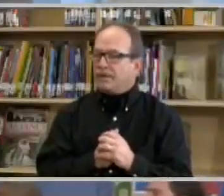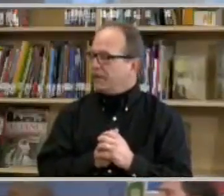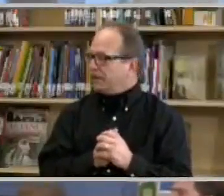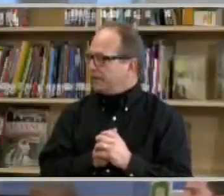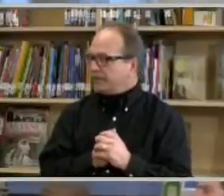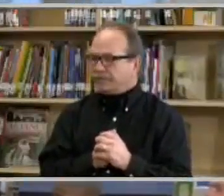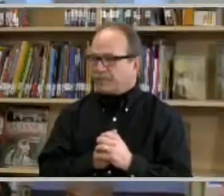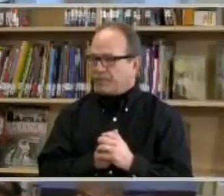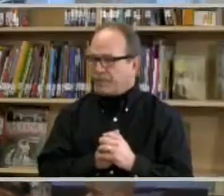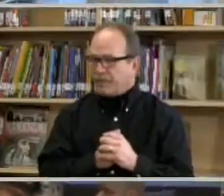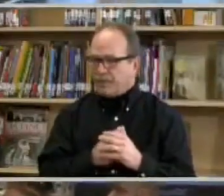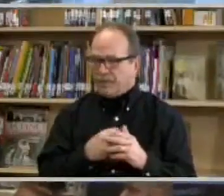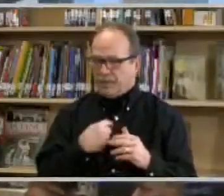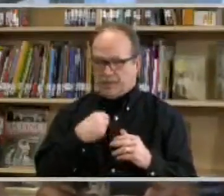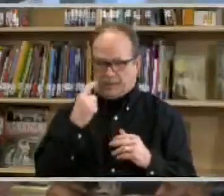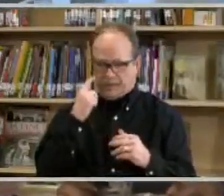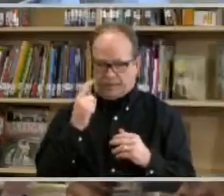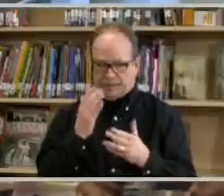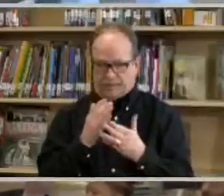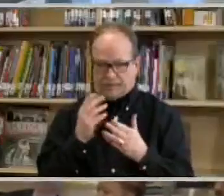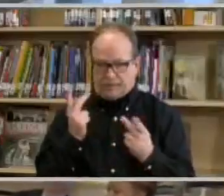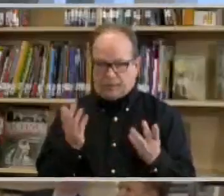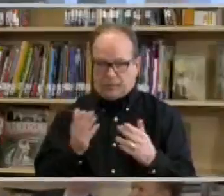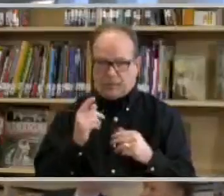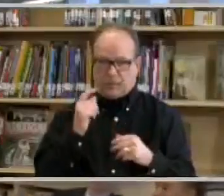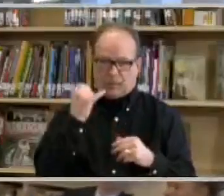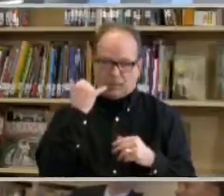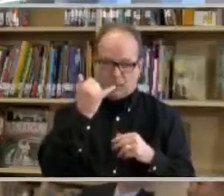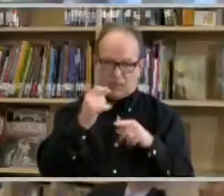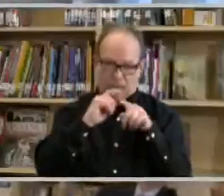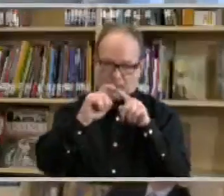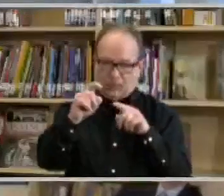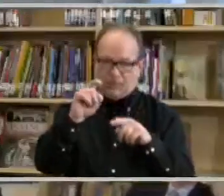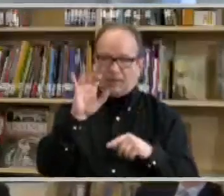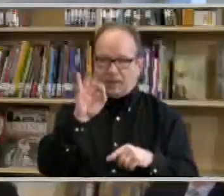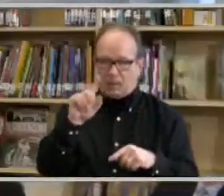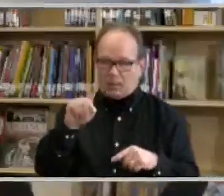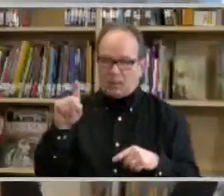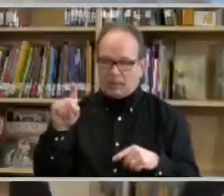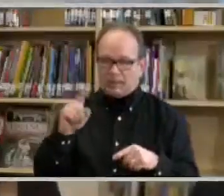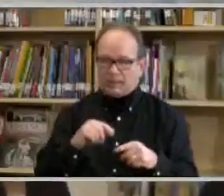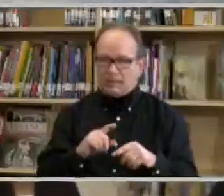THANKS. I THINK THAT WE'RE CONSTANTLY ENCOURAGING PEOPLE TO CALL